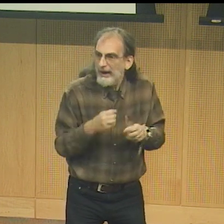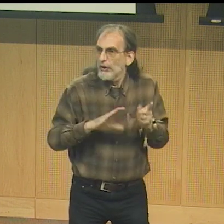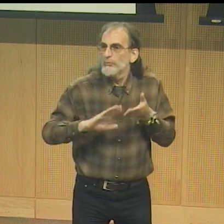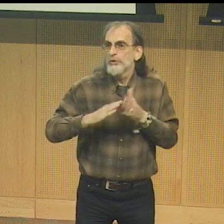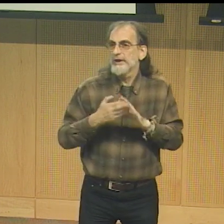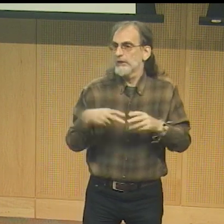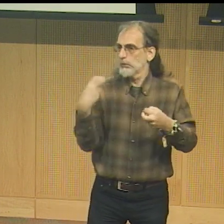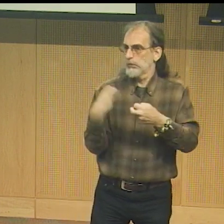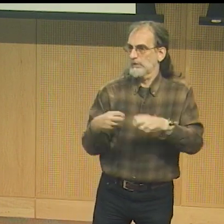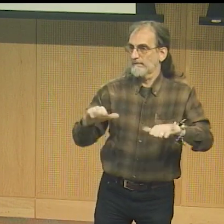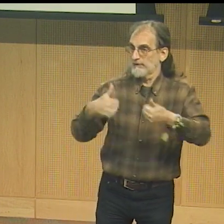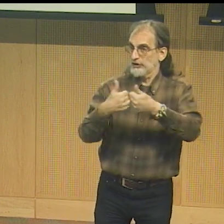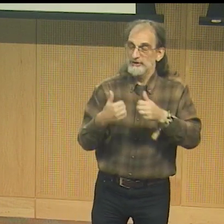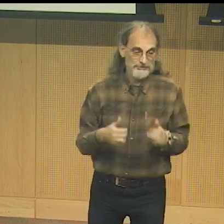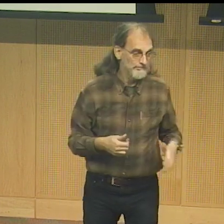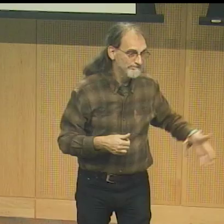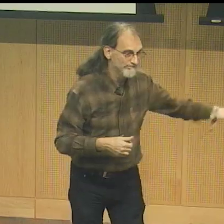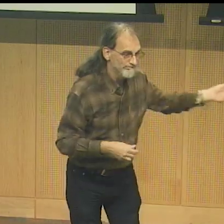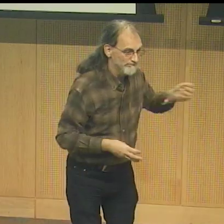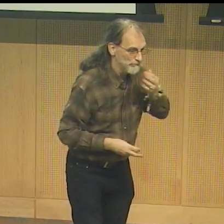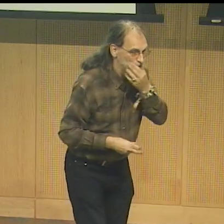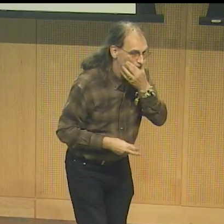Within the black community, the same thing is happening as well.